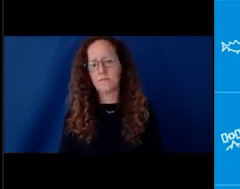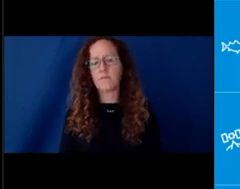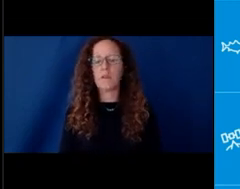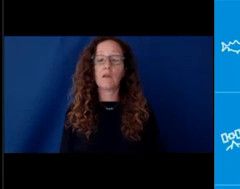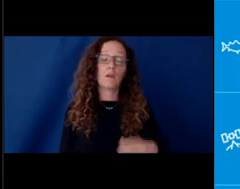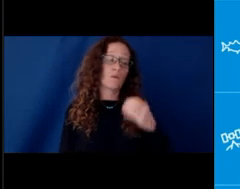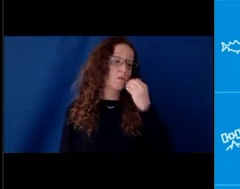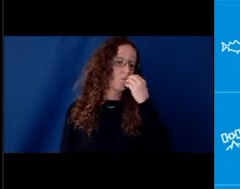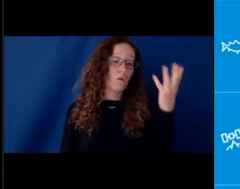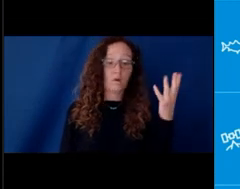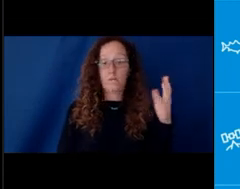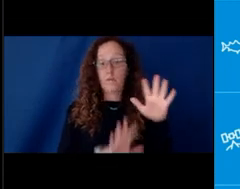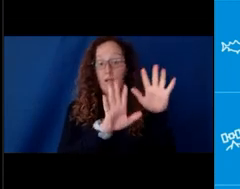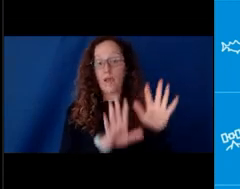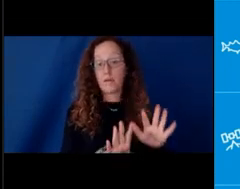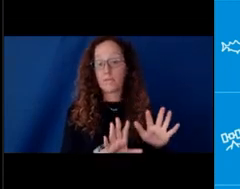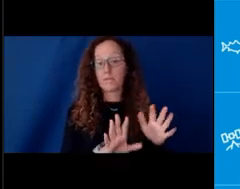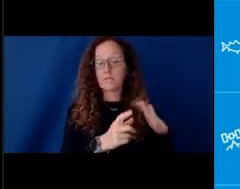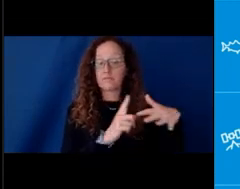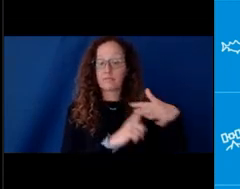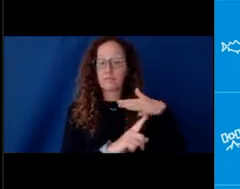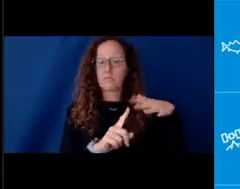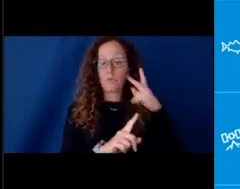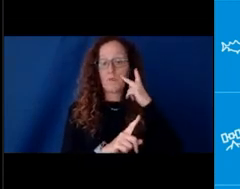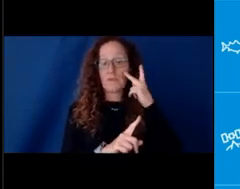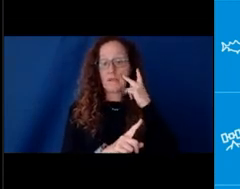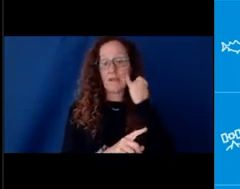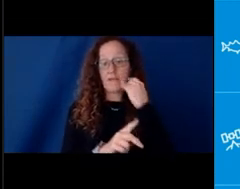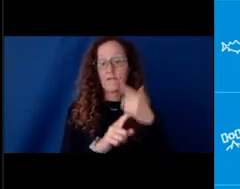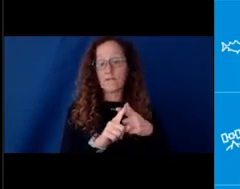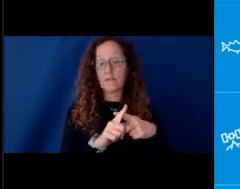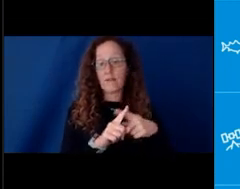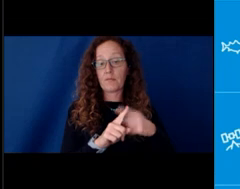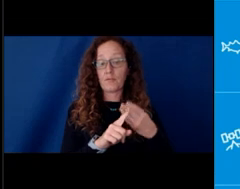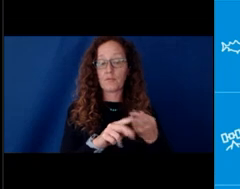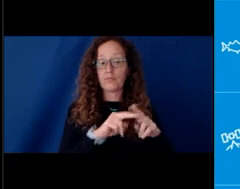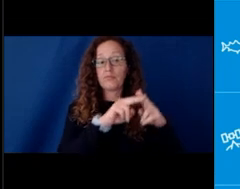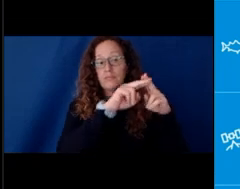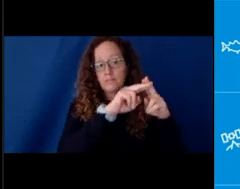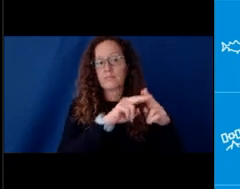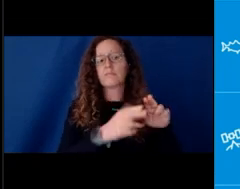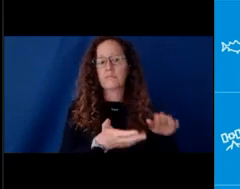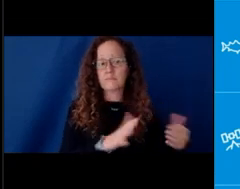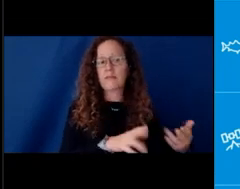deaths increase with temperatures, and then cooler climates we typically see the opposite pattern